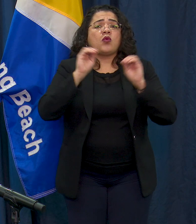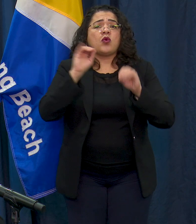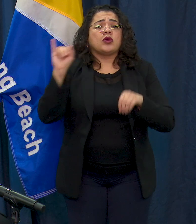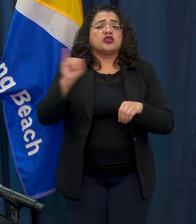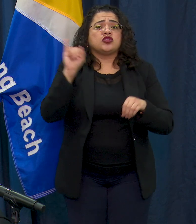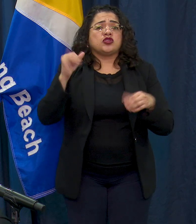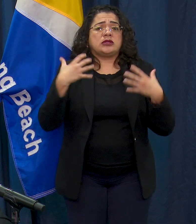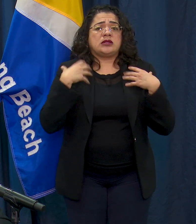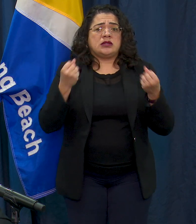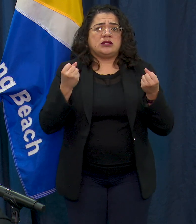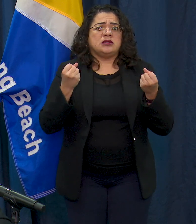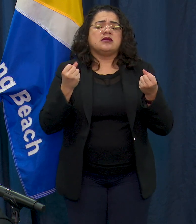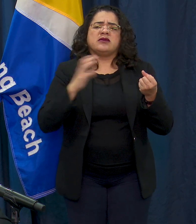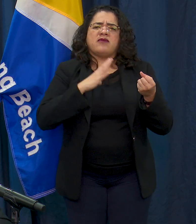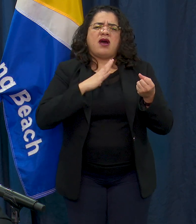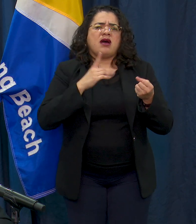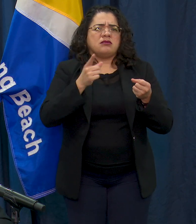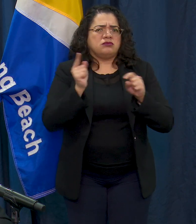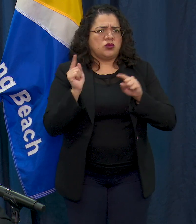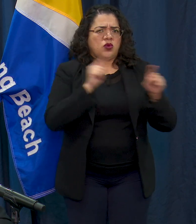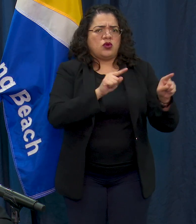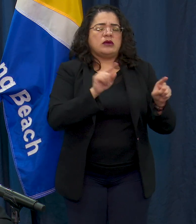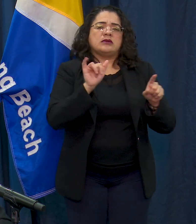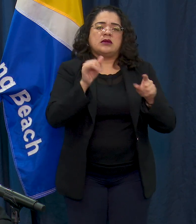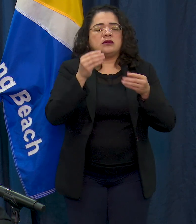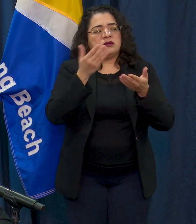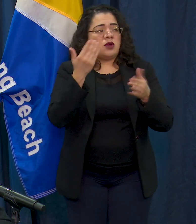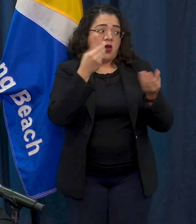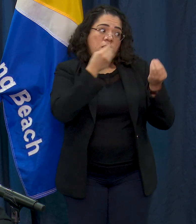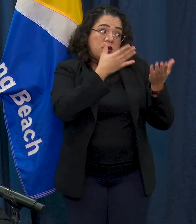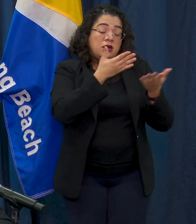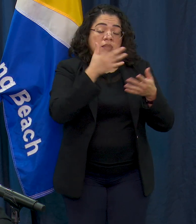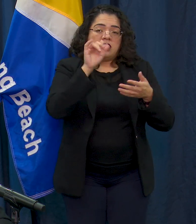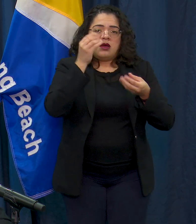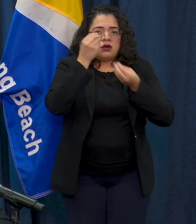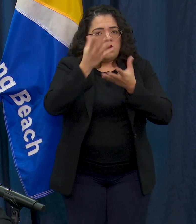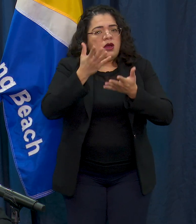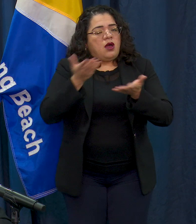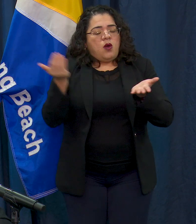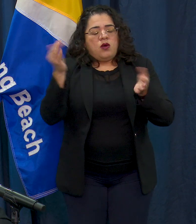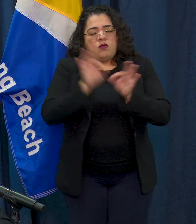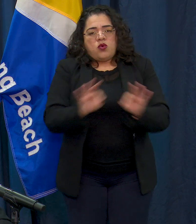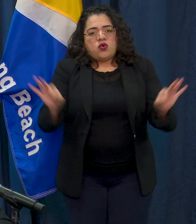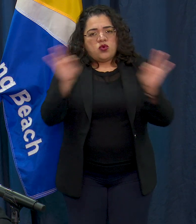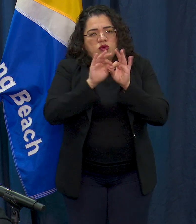been important' a par la comunidad tambien que es un lugar que está en la